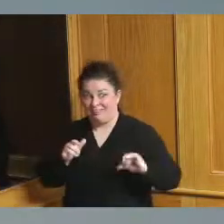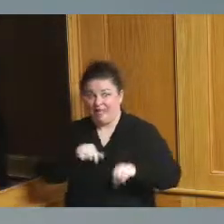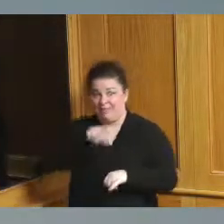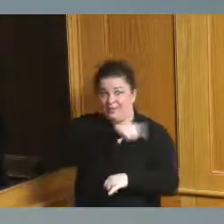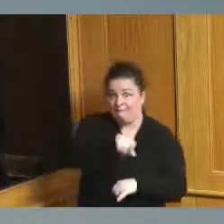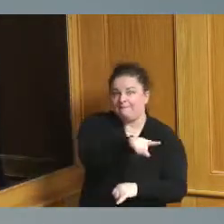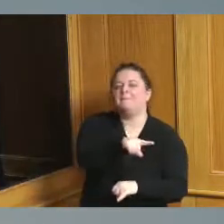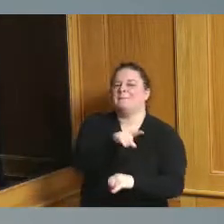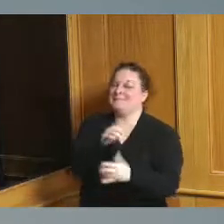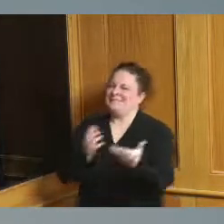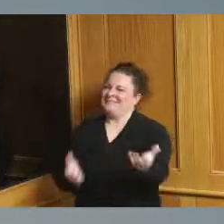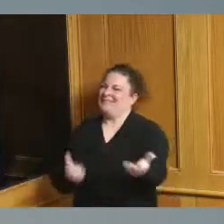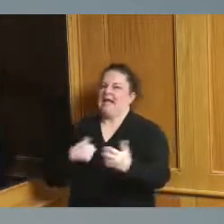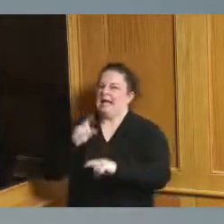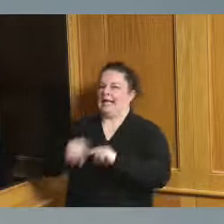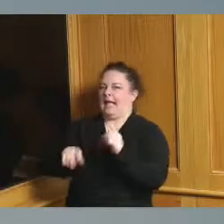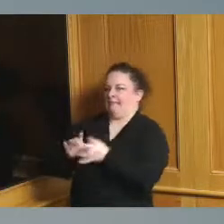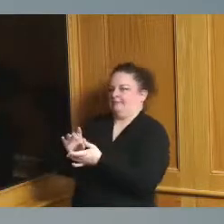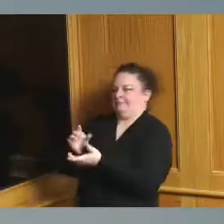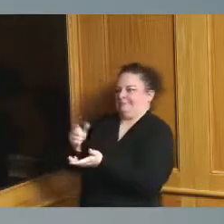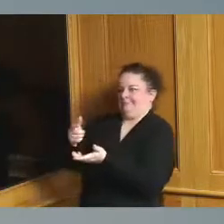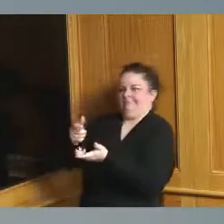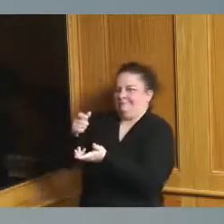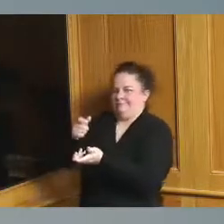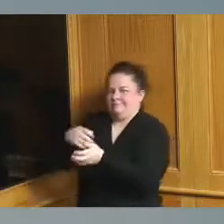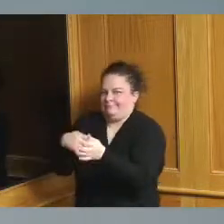the way this worked and I'll get the the Commissioner something on this in writing here